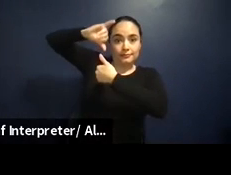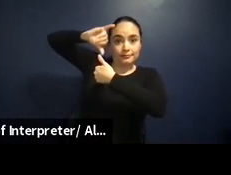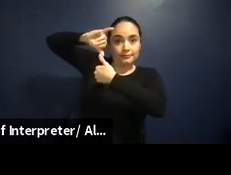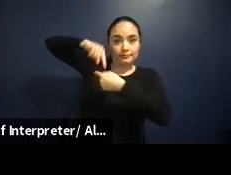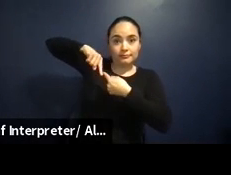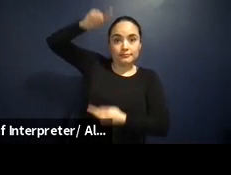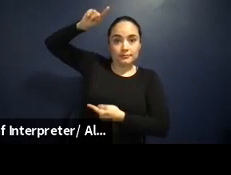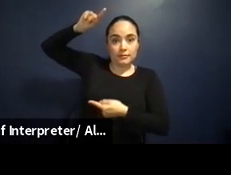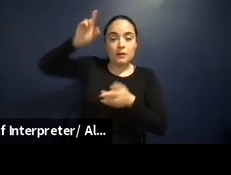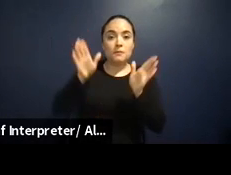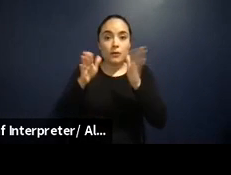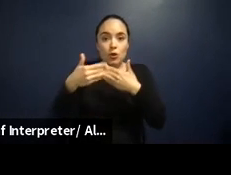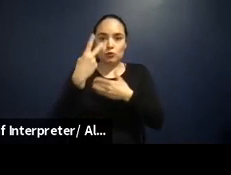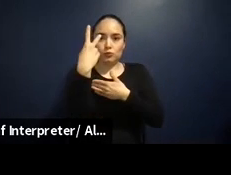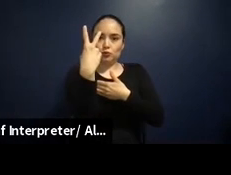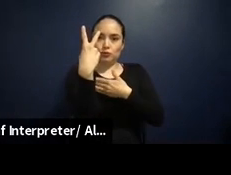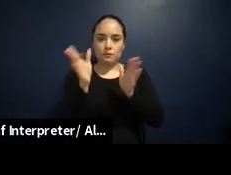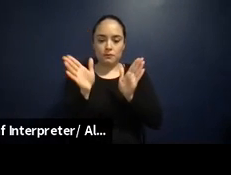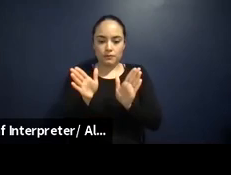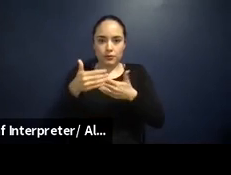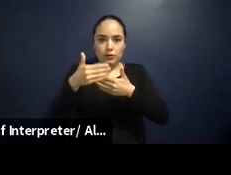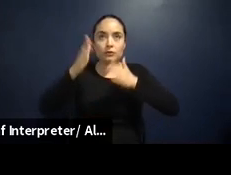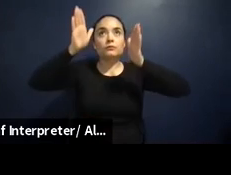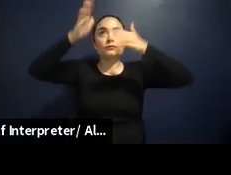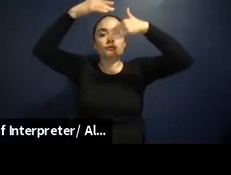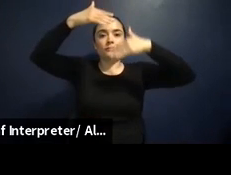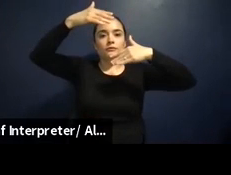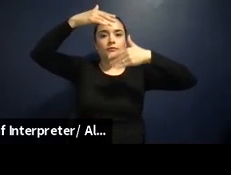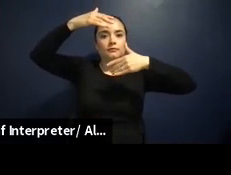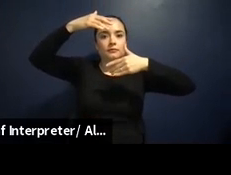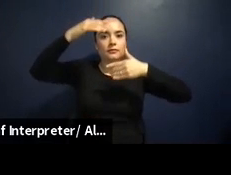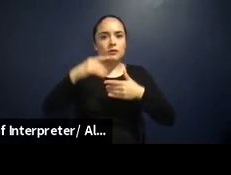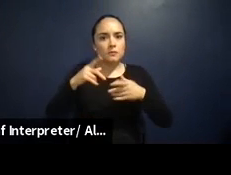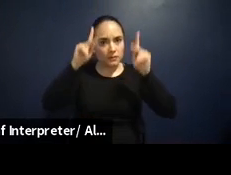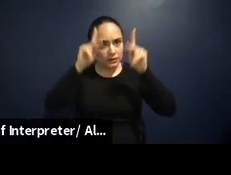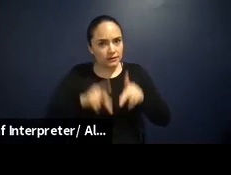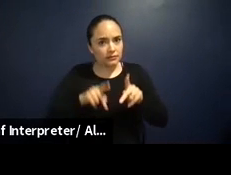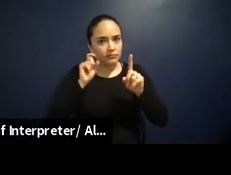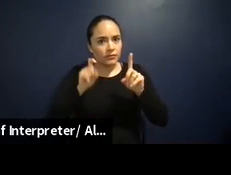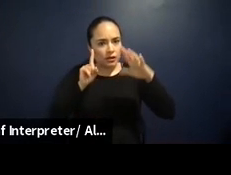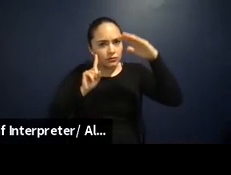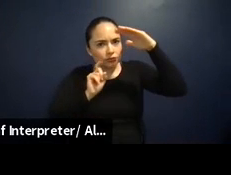in real life that can get that big? [Kim]: Definitely, yeah. I've seen some that are the size of probably three